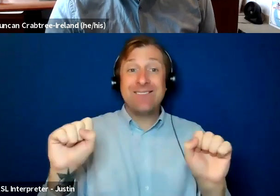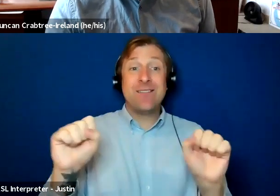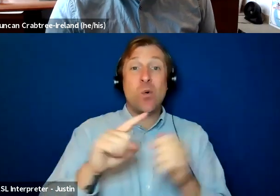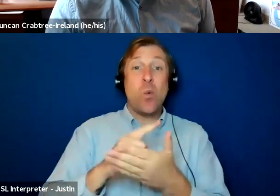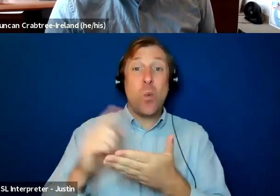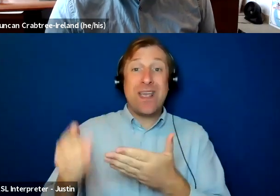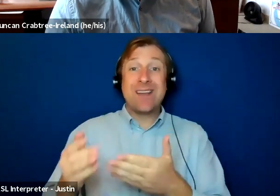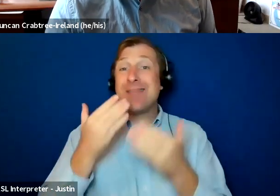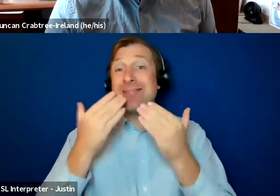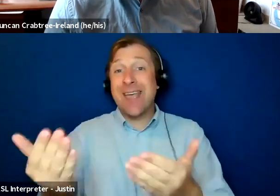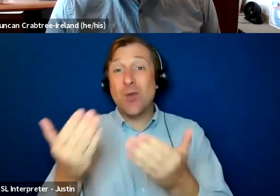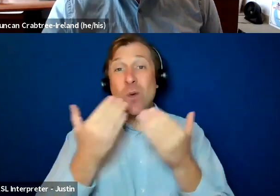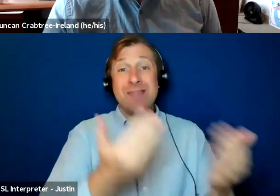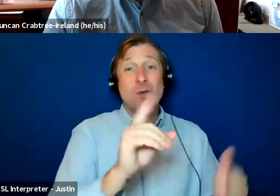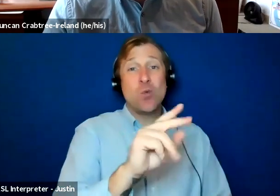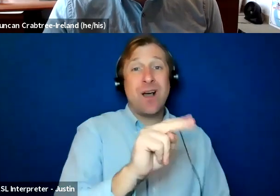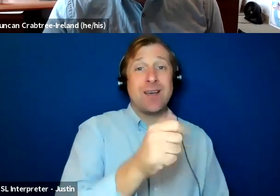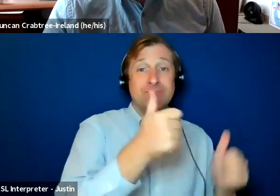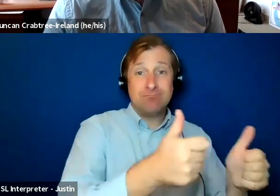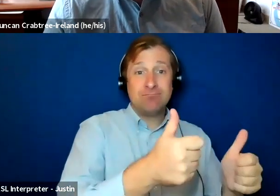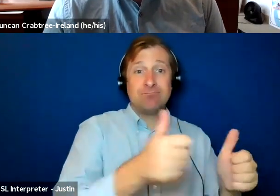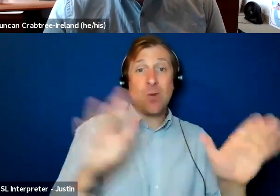And again, thank you, Duncan, for the great work. Bye everybody.